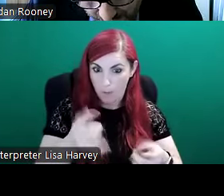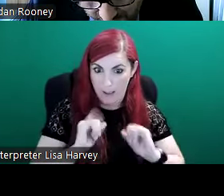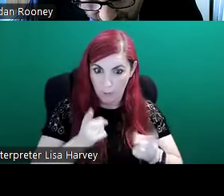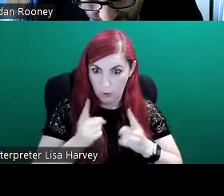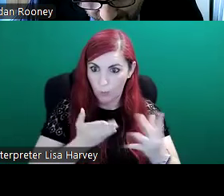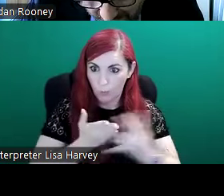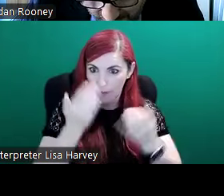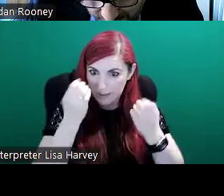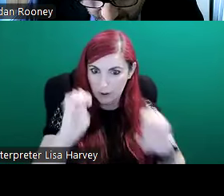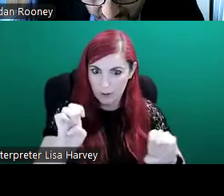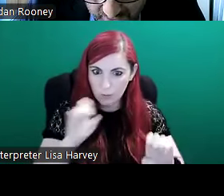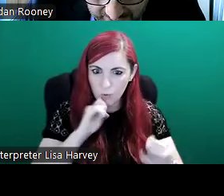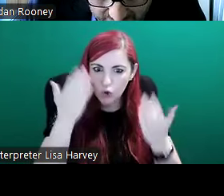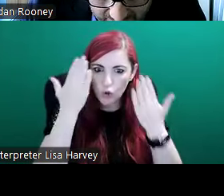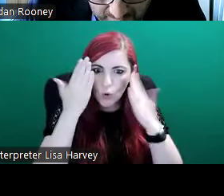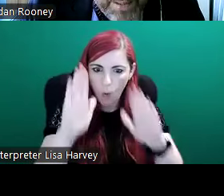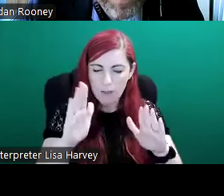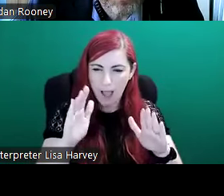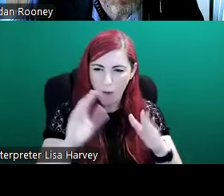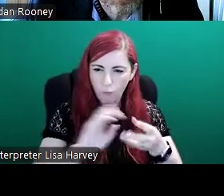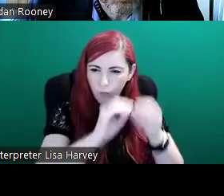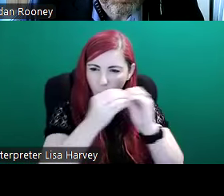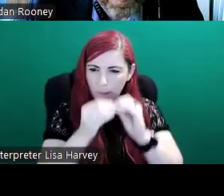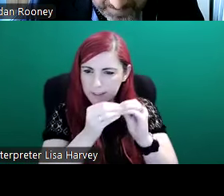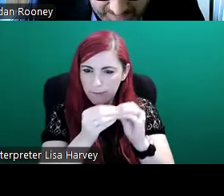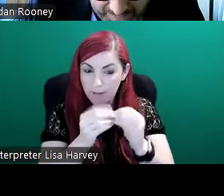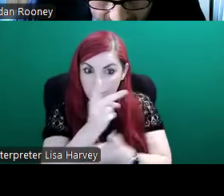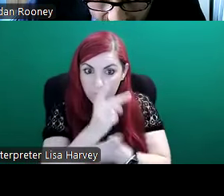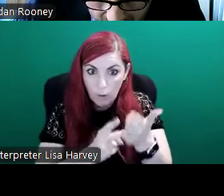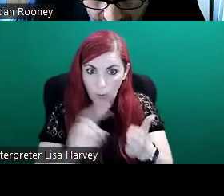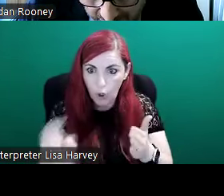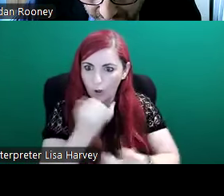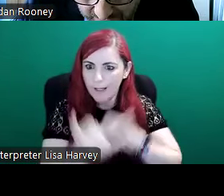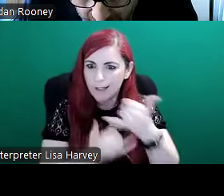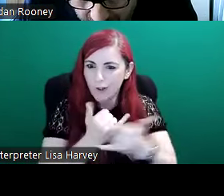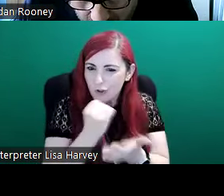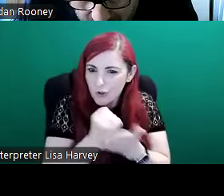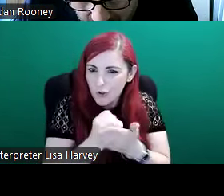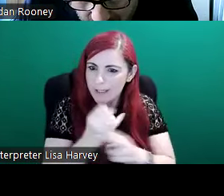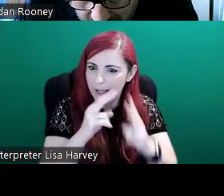formative and valuable those early years in Paris were. The influence of Cubism on